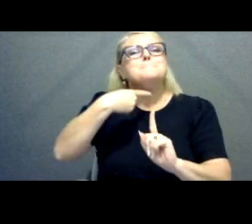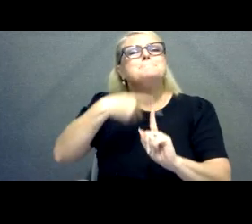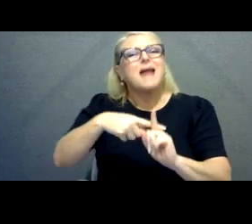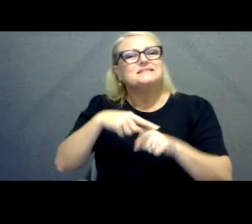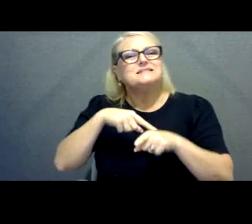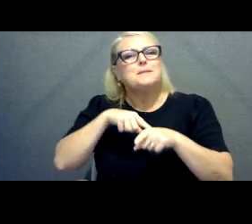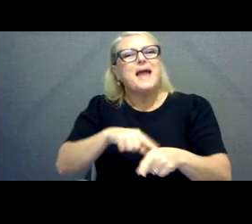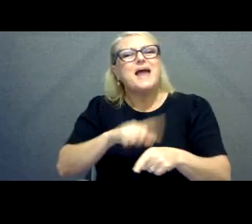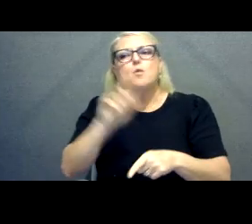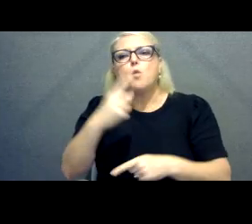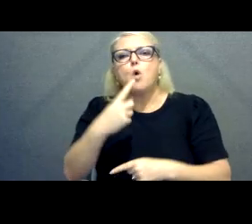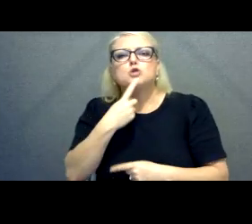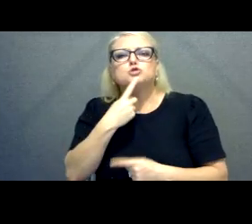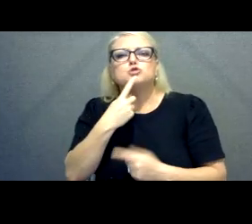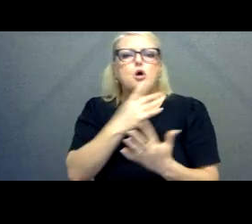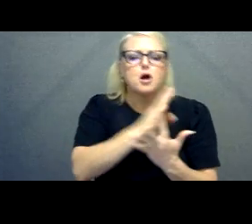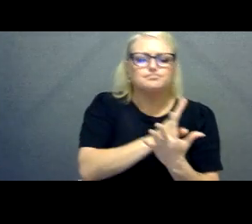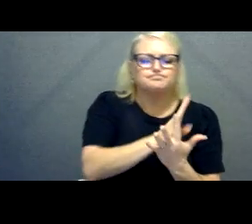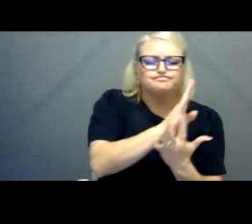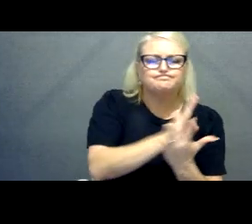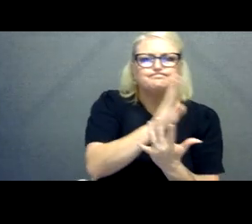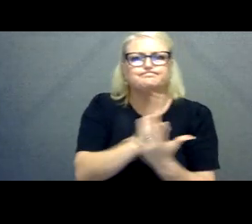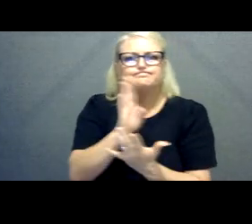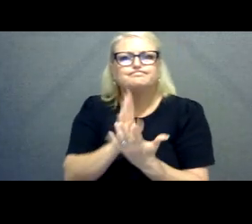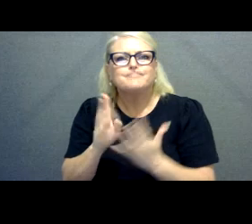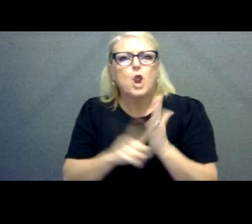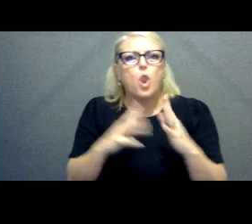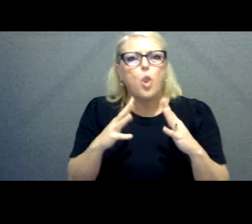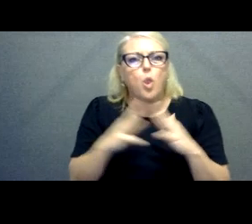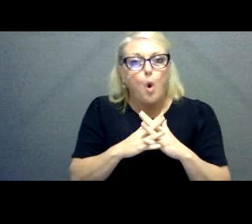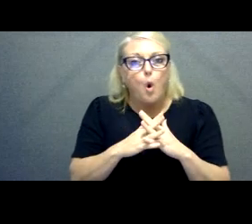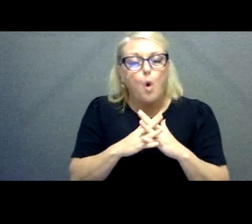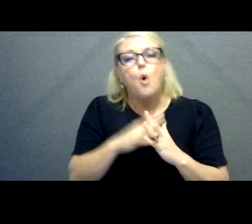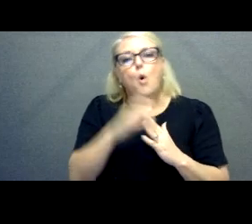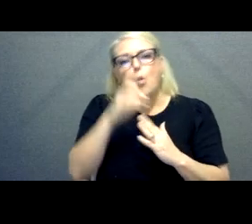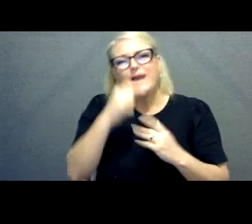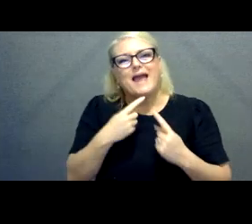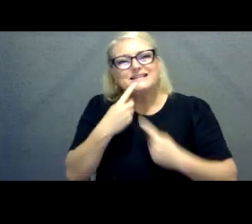so have I do encourage you to have a look at our Grants handbook as I said it is available